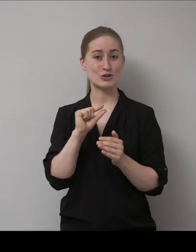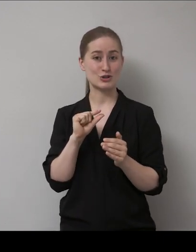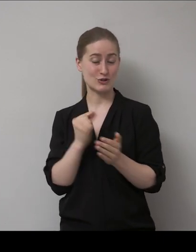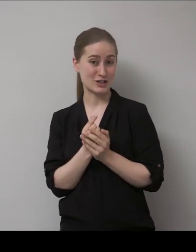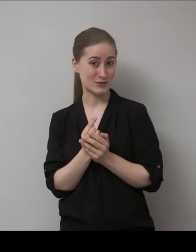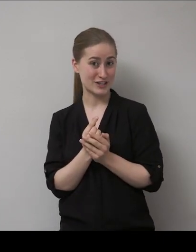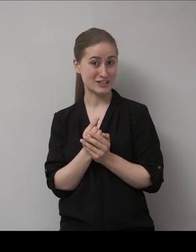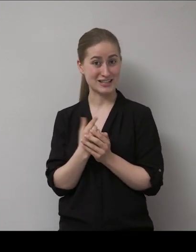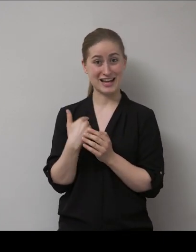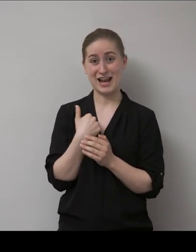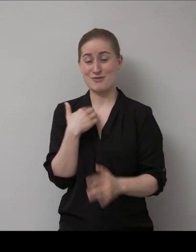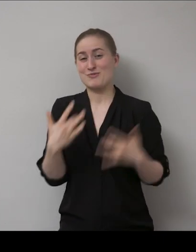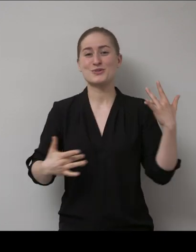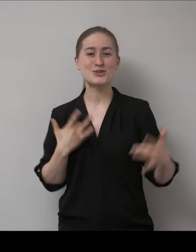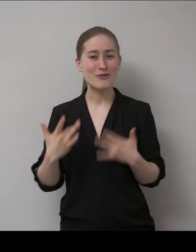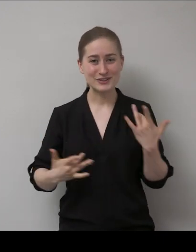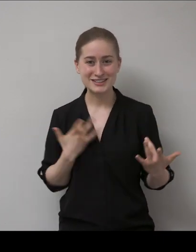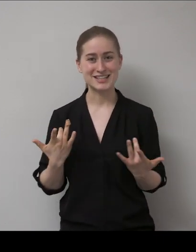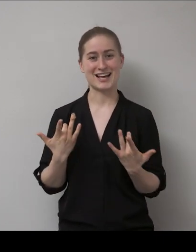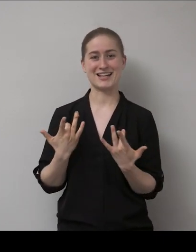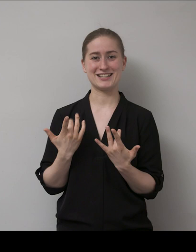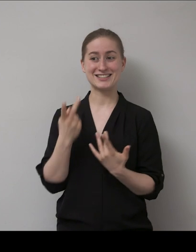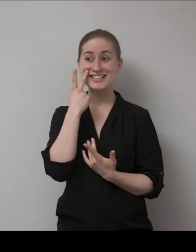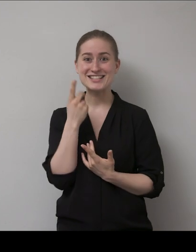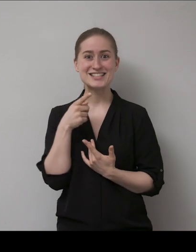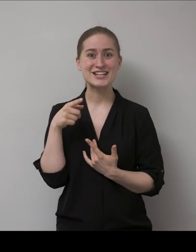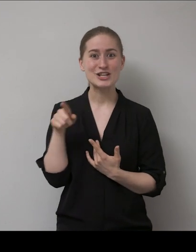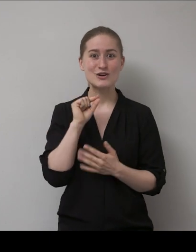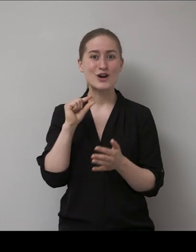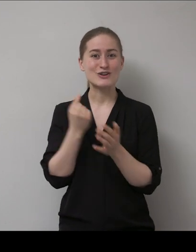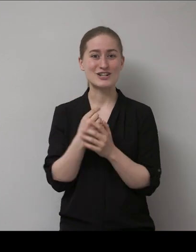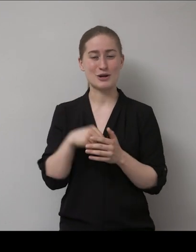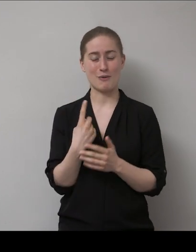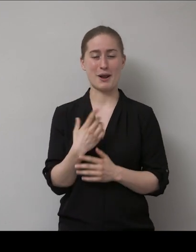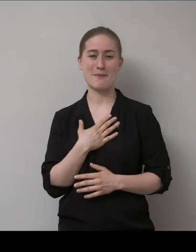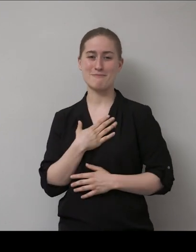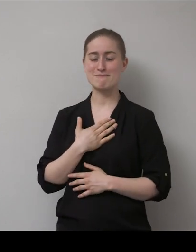and I am so excited to see that you're graduating, and one of my all-time favorite things